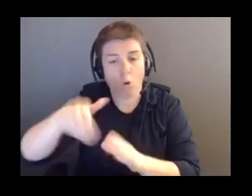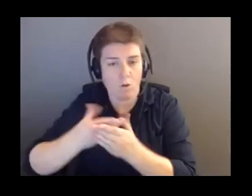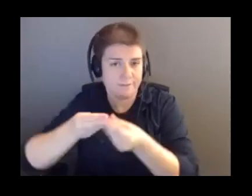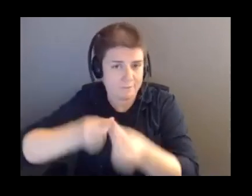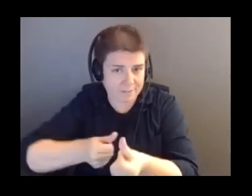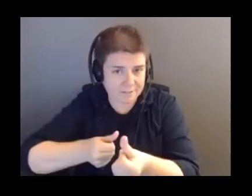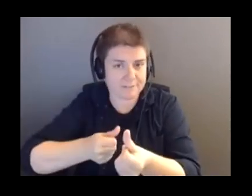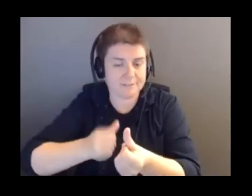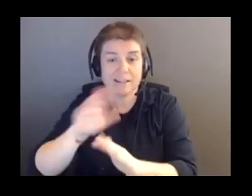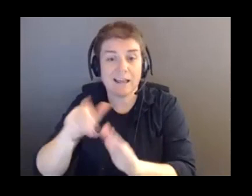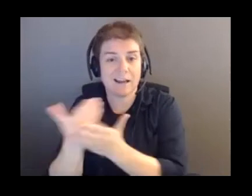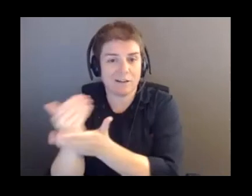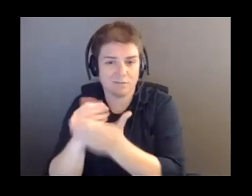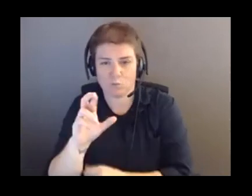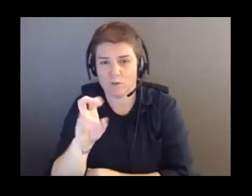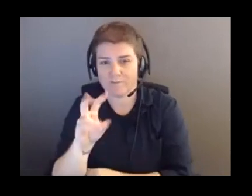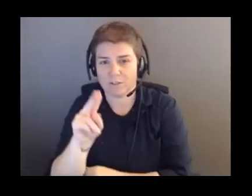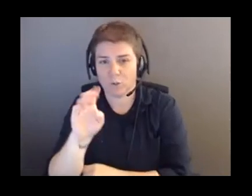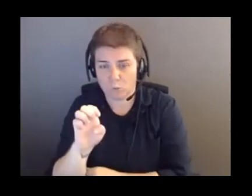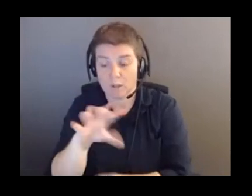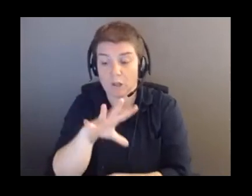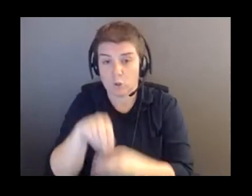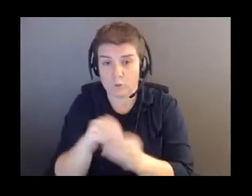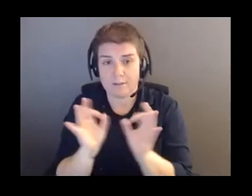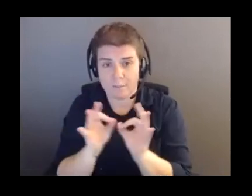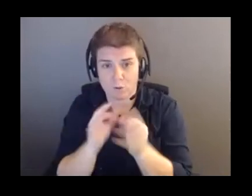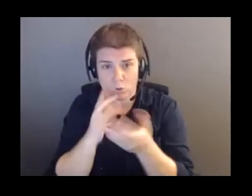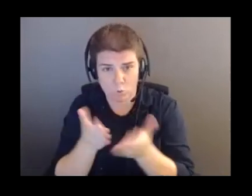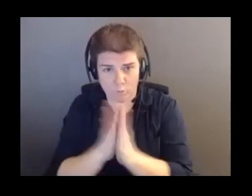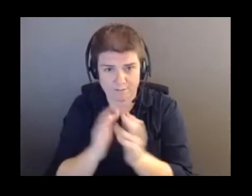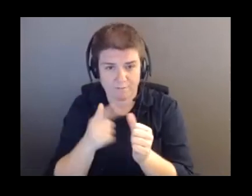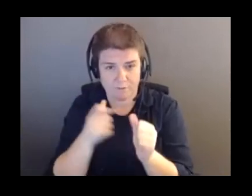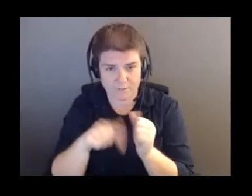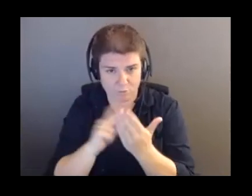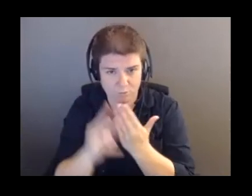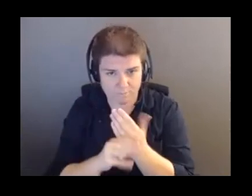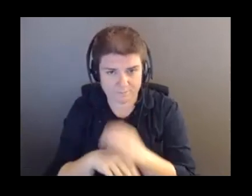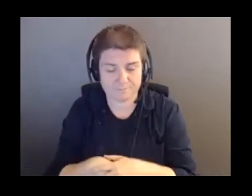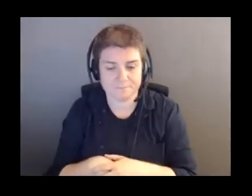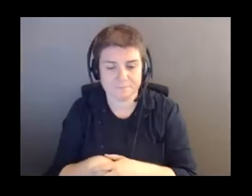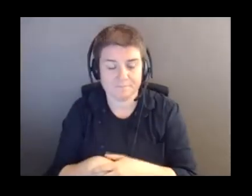revenues, including the amount you are requesting from this grant program. Be sure to account